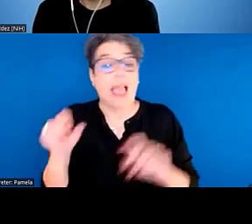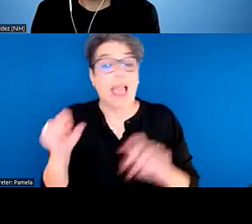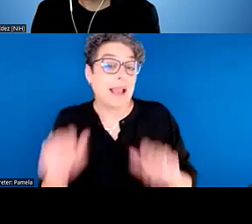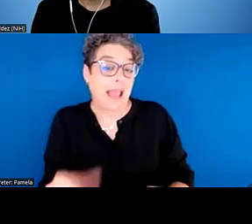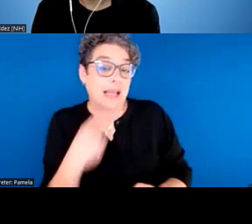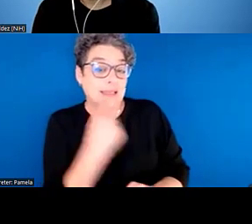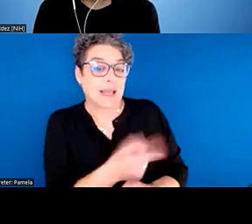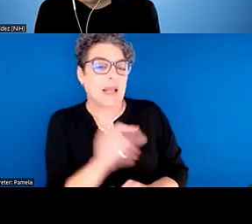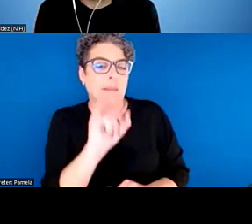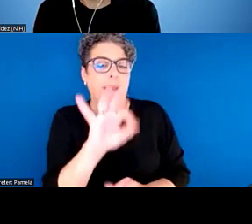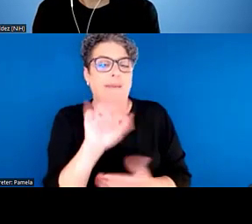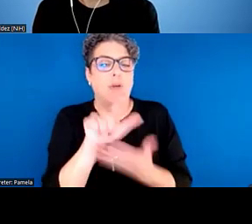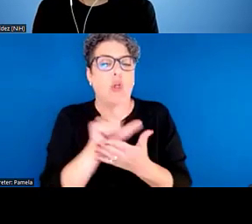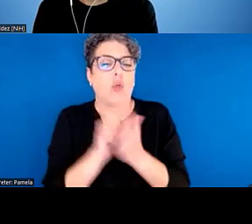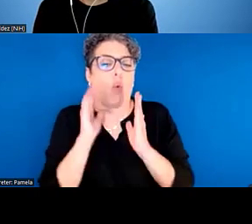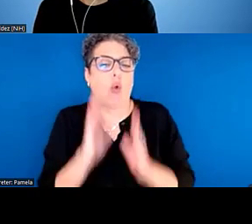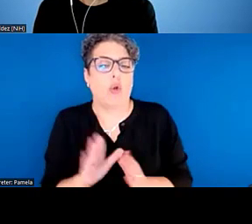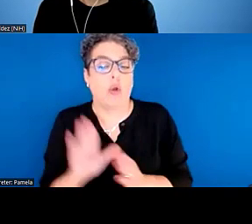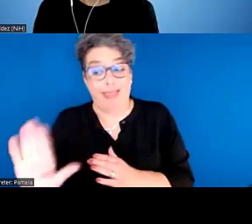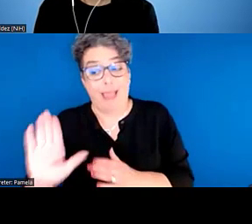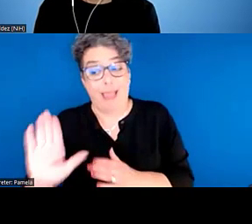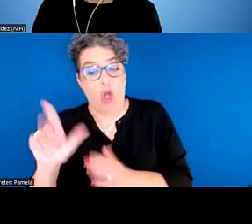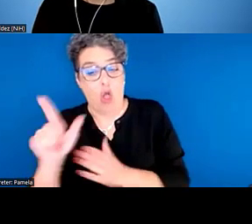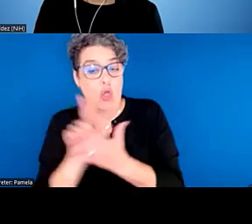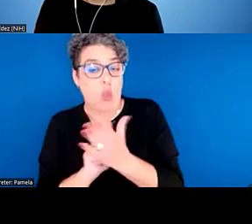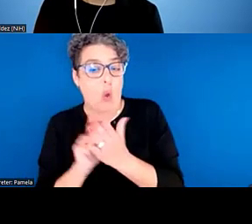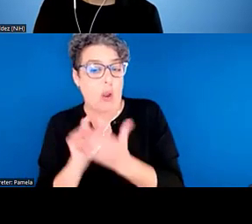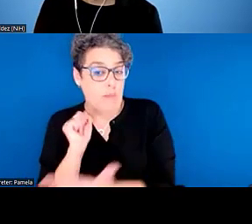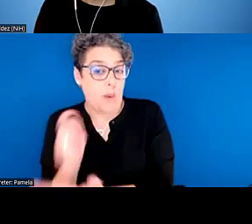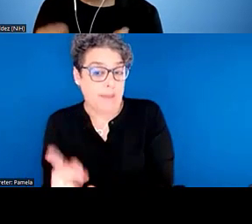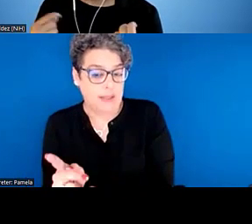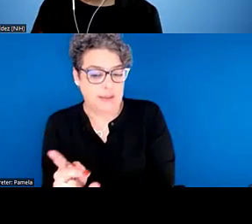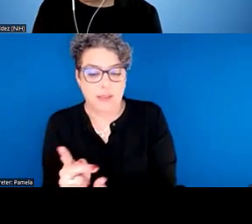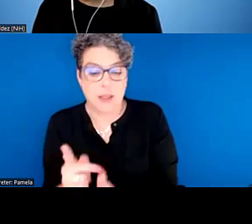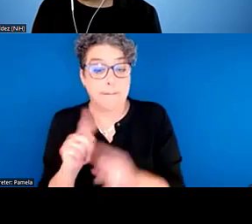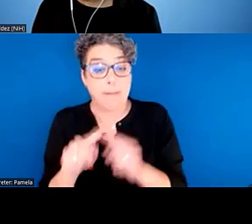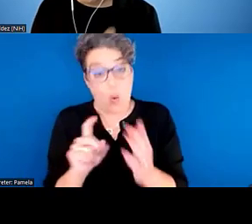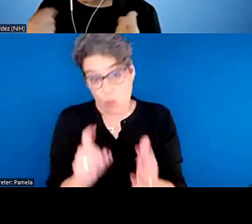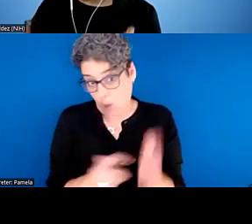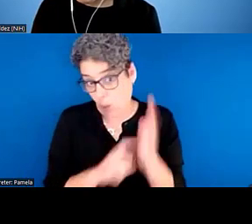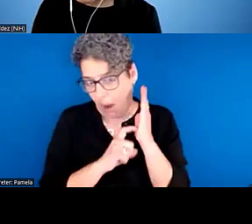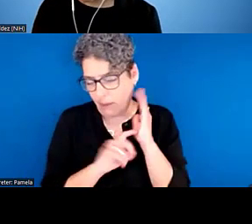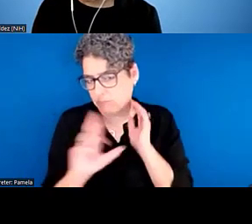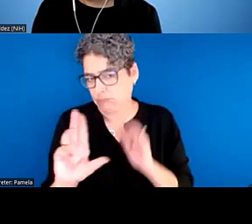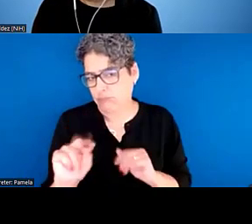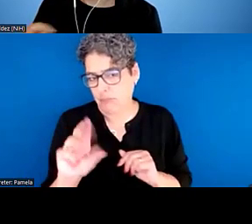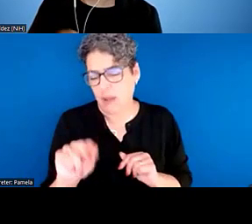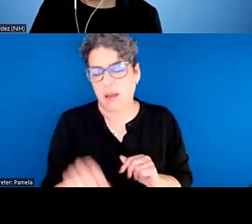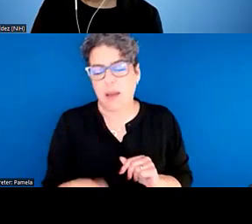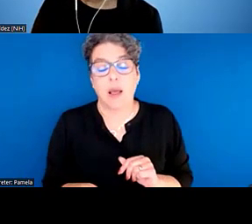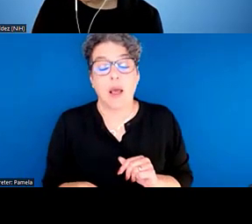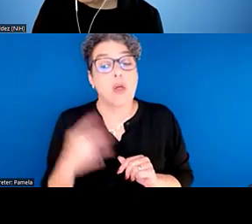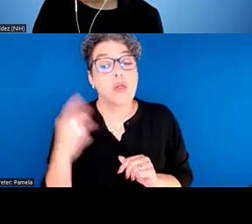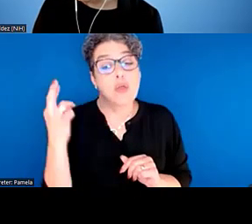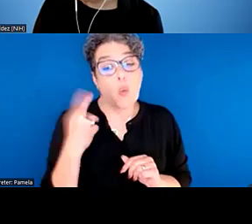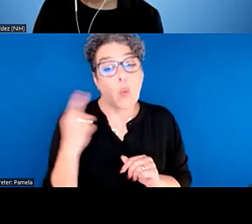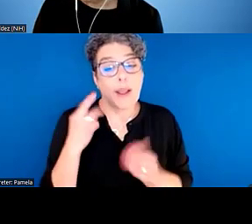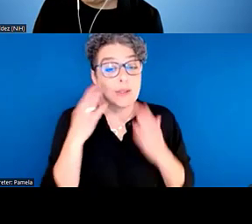We don't have a requirement they do that. Now, the reason that we ask you to let us know about ongoing investigations is,